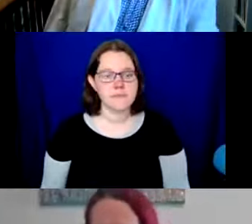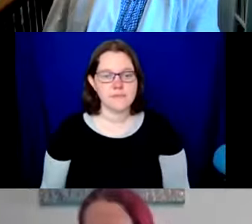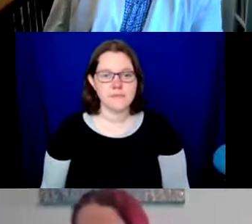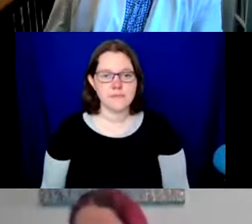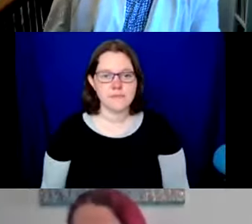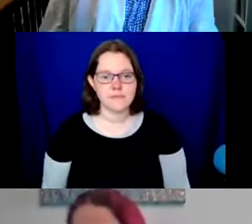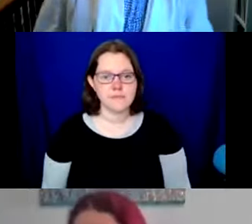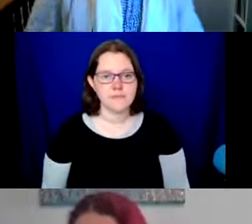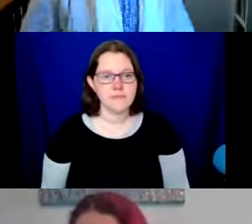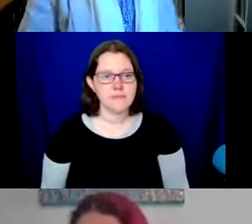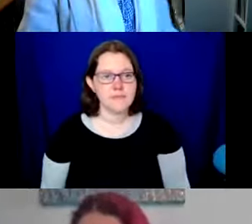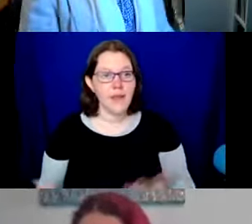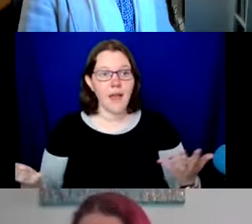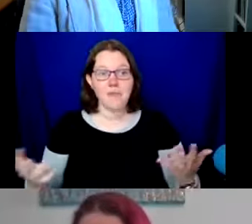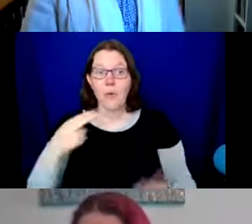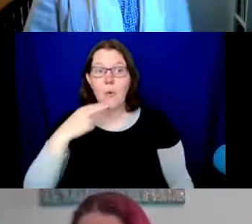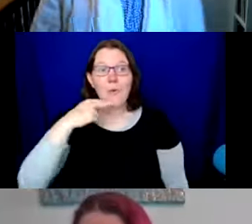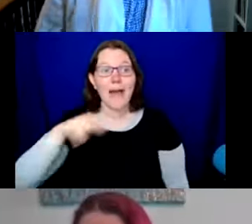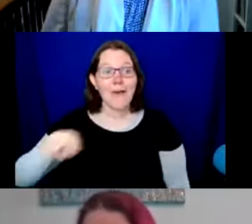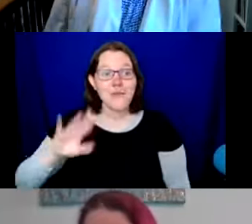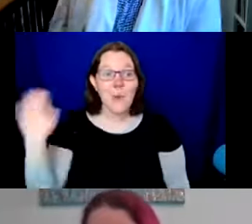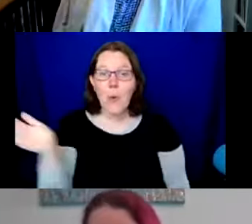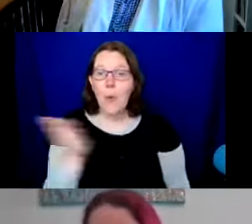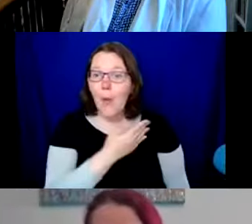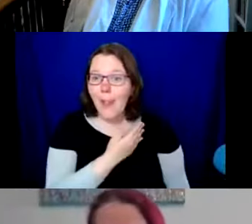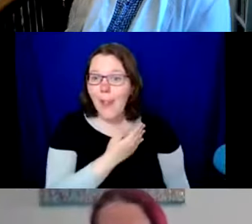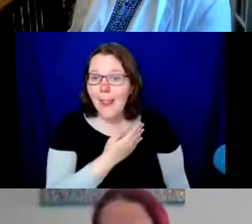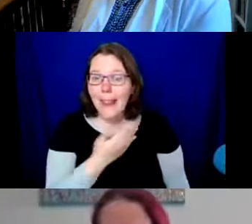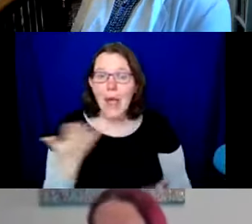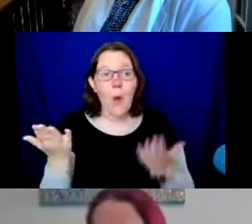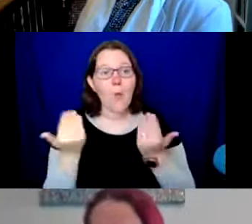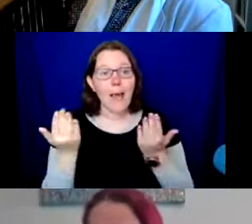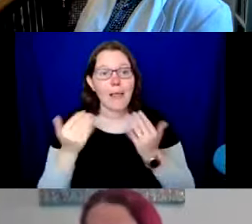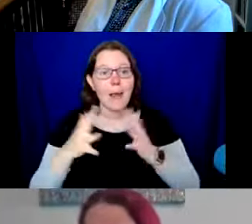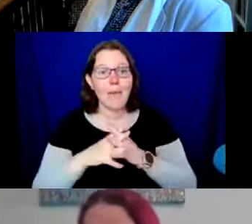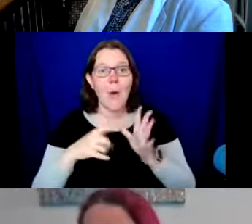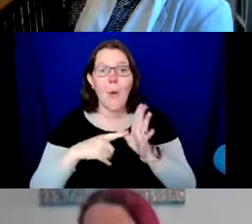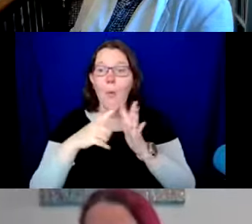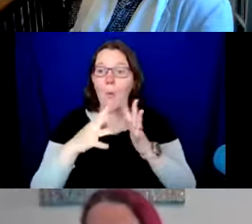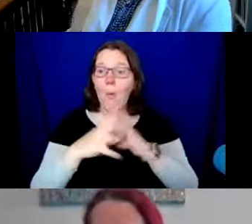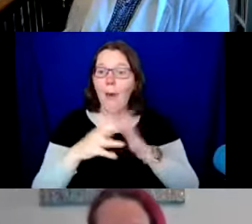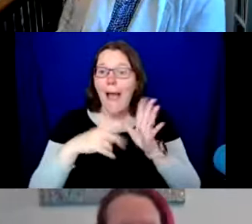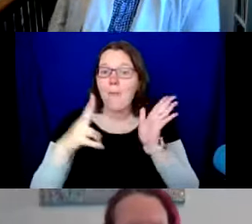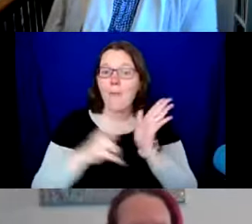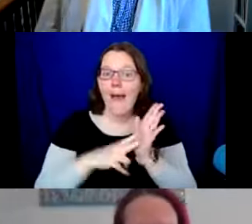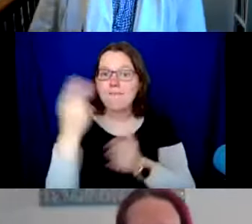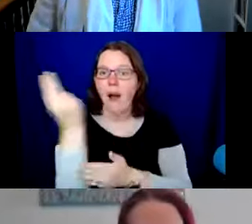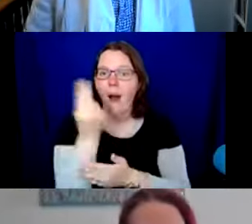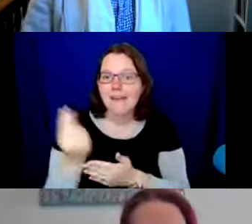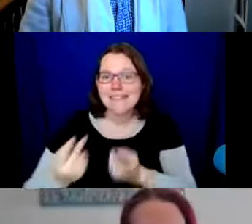Well good afternoon everyone and welcome to the WAIWAV artist information event. It's great to